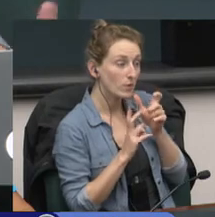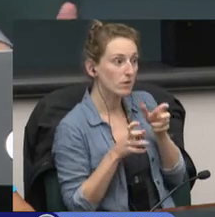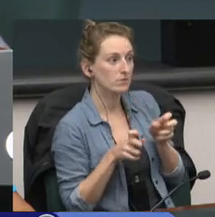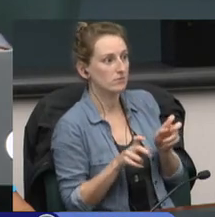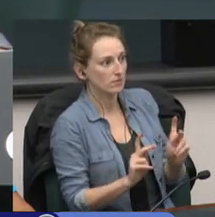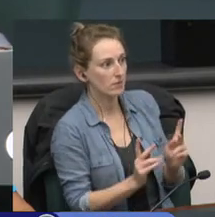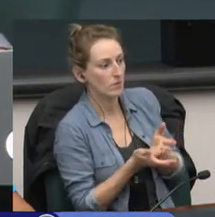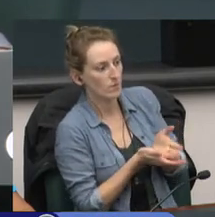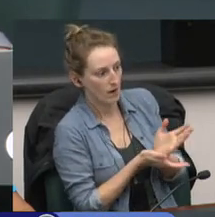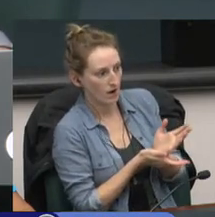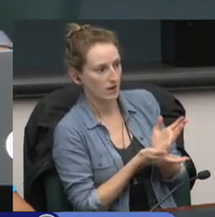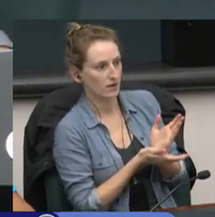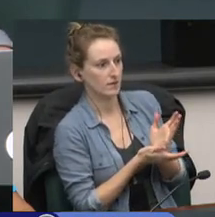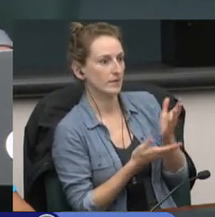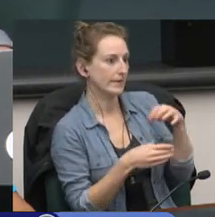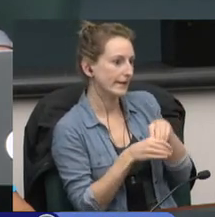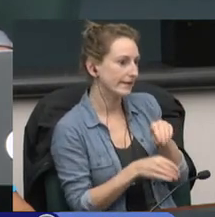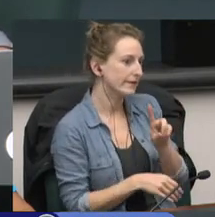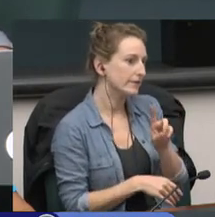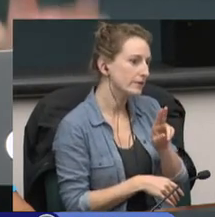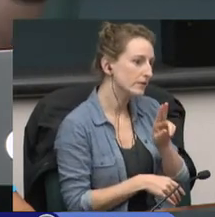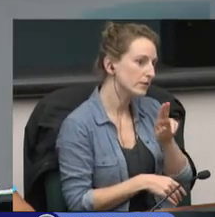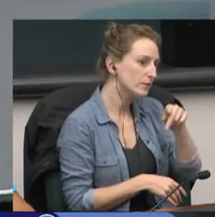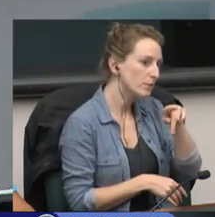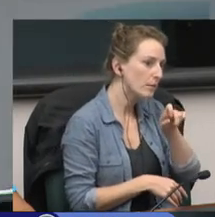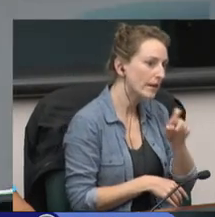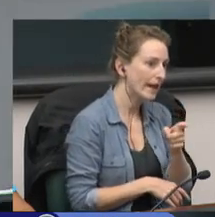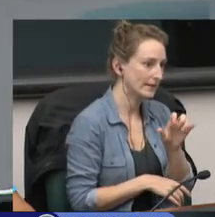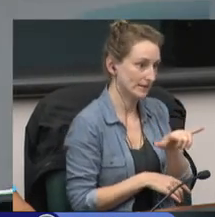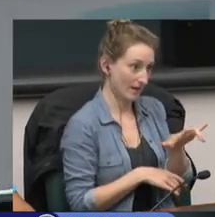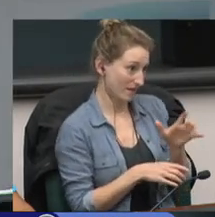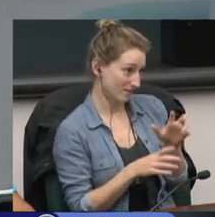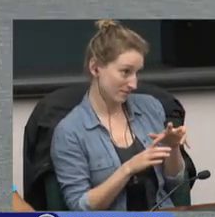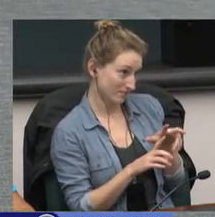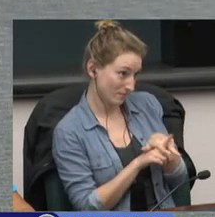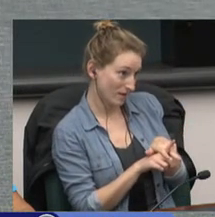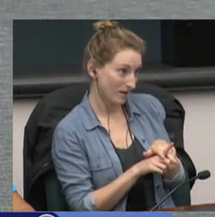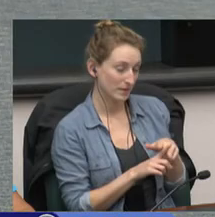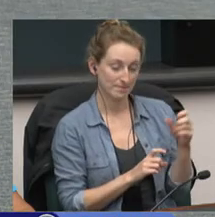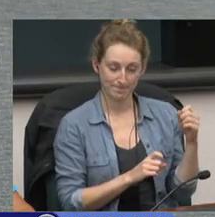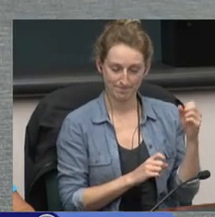are smaller that's all I wanted to say okay thank you thinking any other